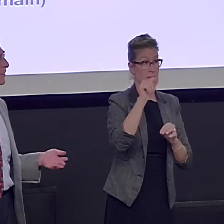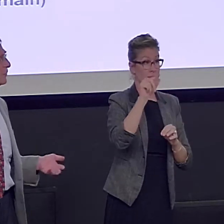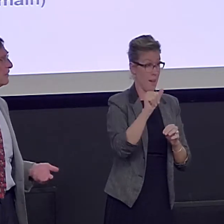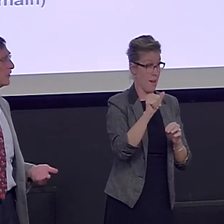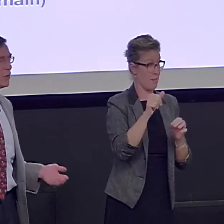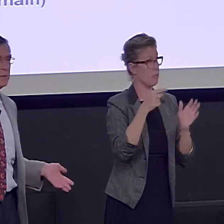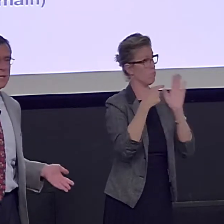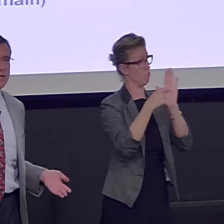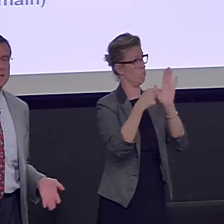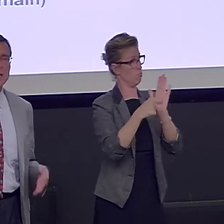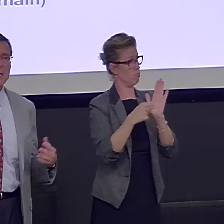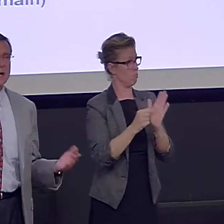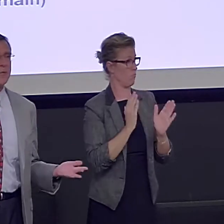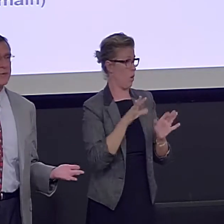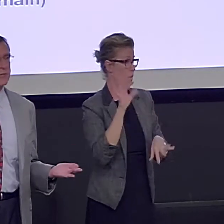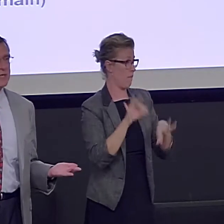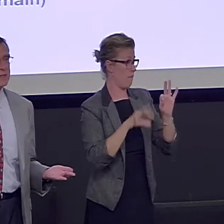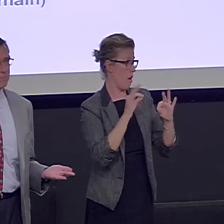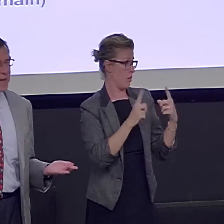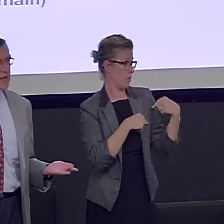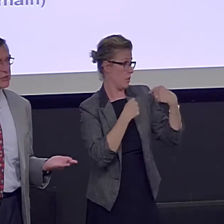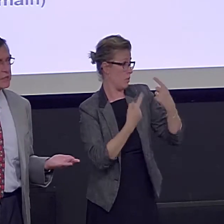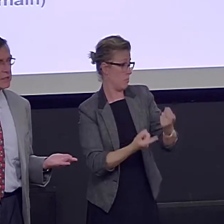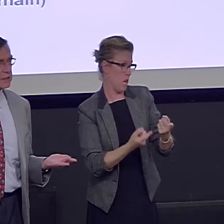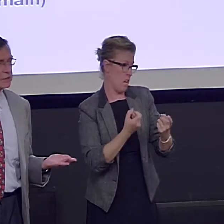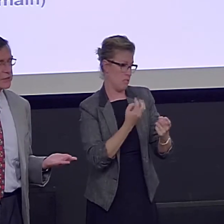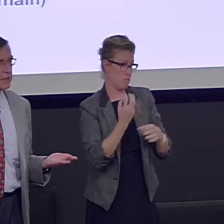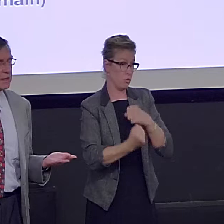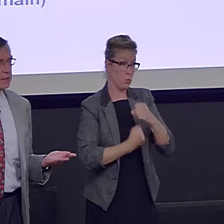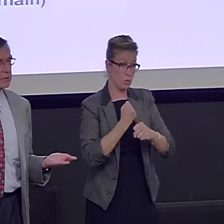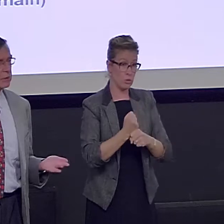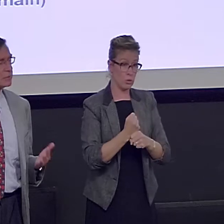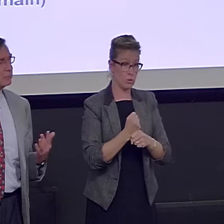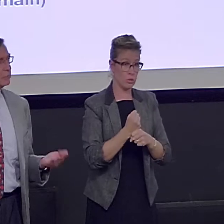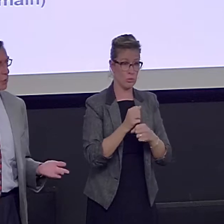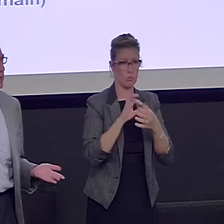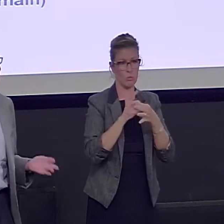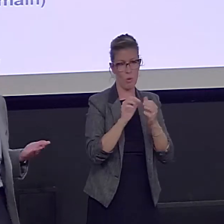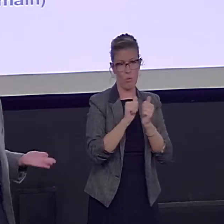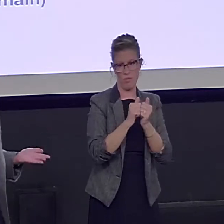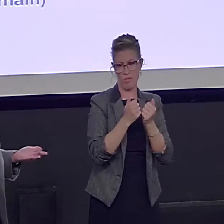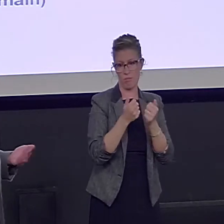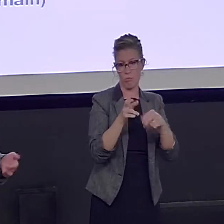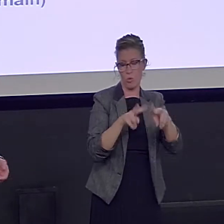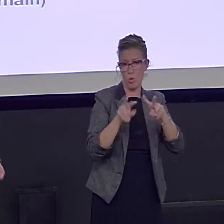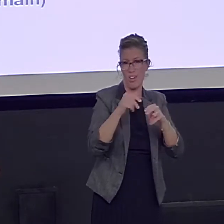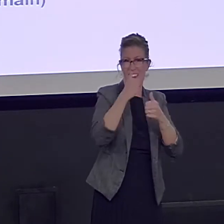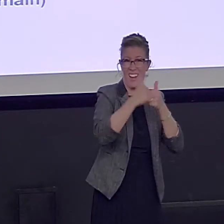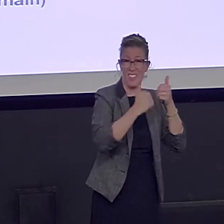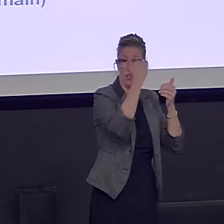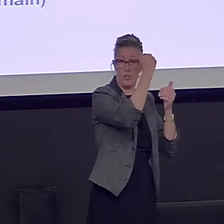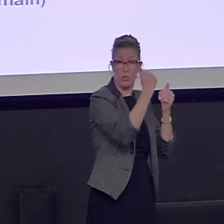that we have accumulated over these past years. In terms of looking at each of these domains.